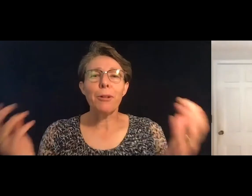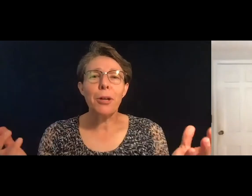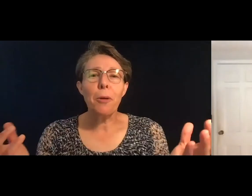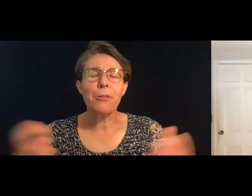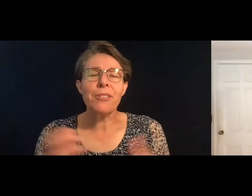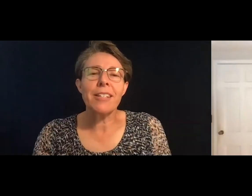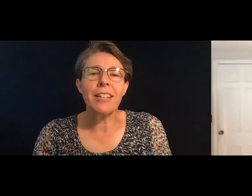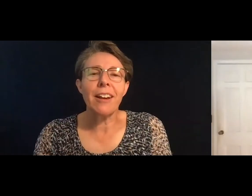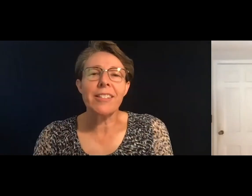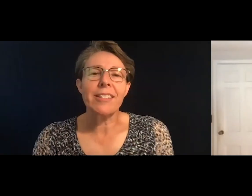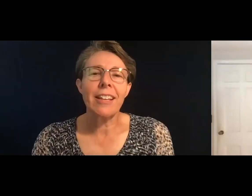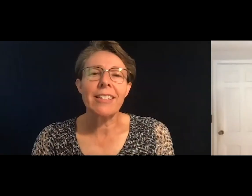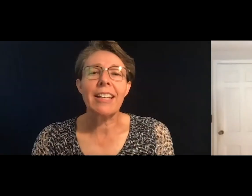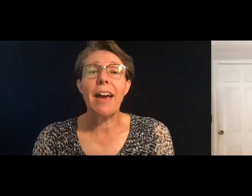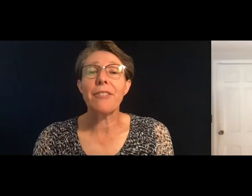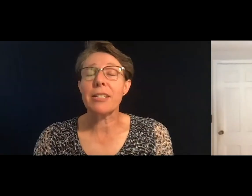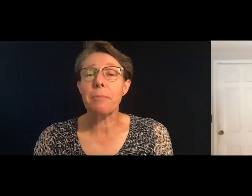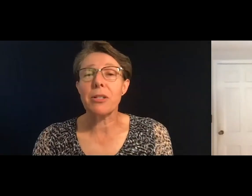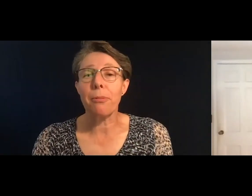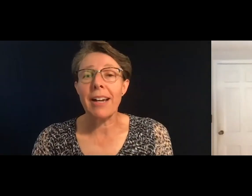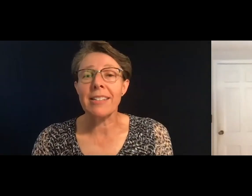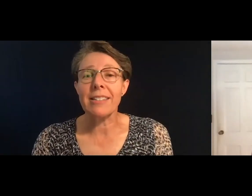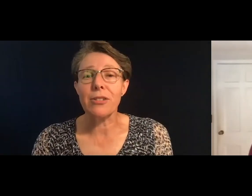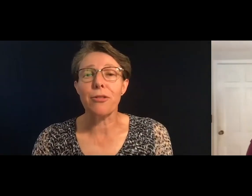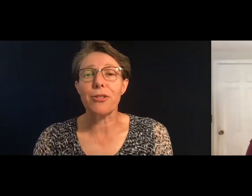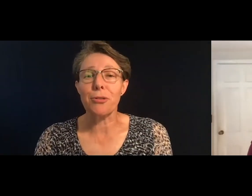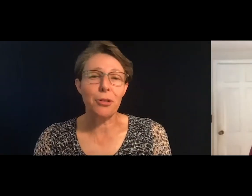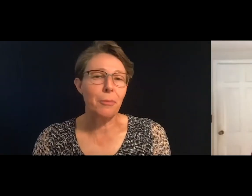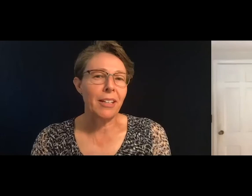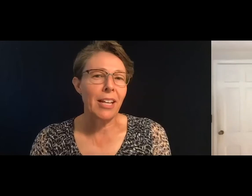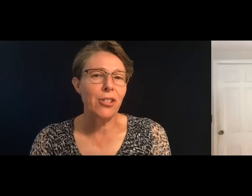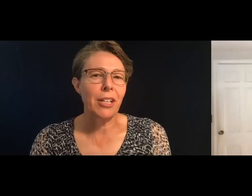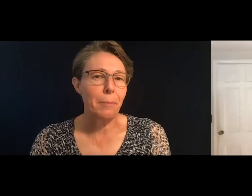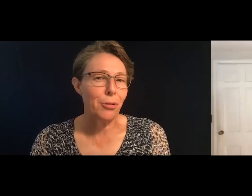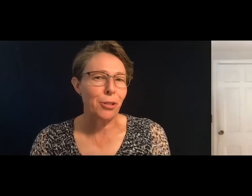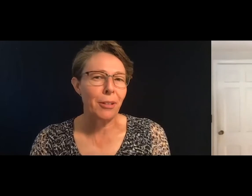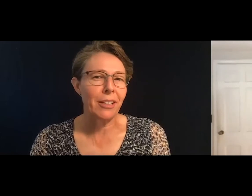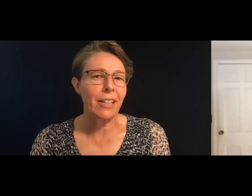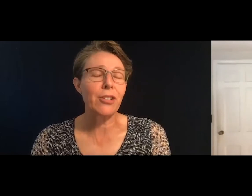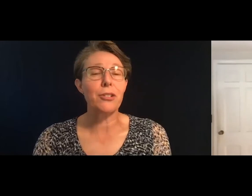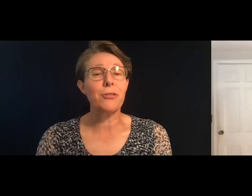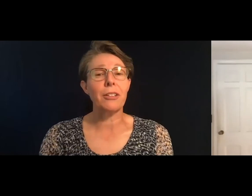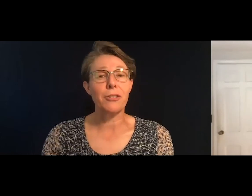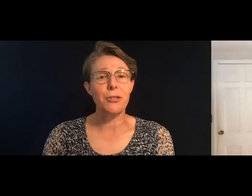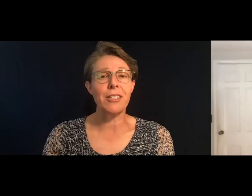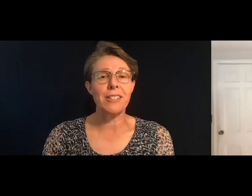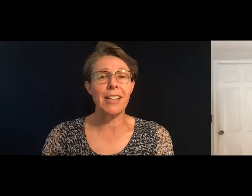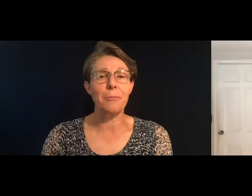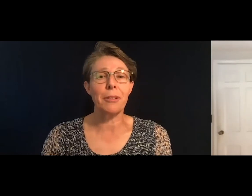We're co-presenting on selecting evidence-based practices for social communication and emotional regulation using the SCERTS Assessment.